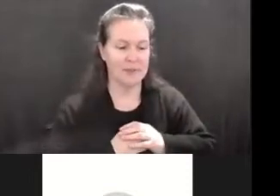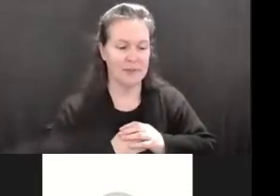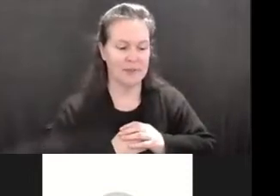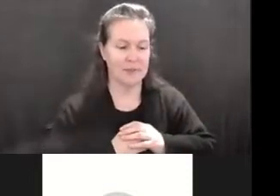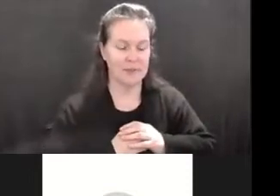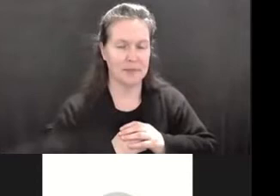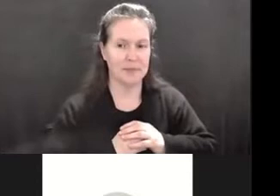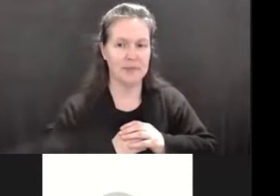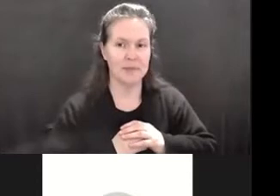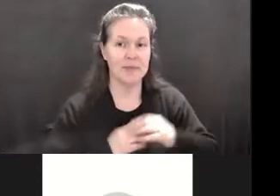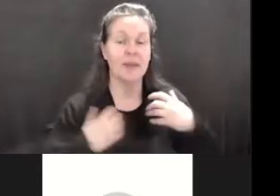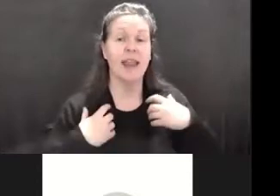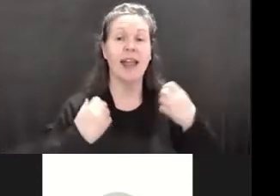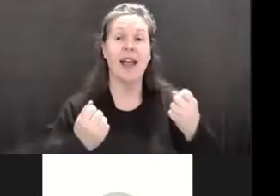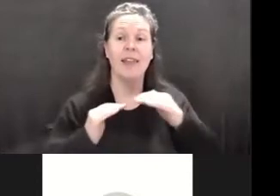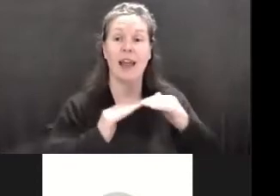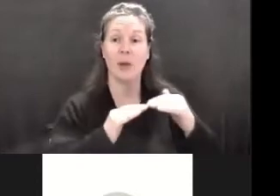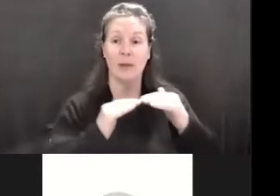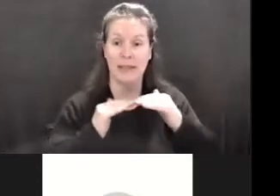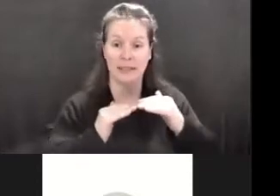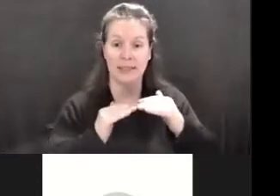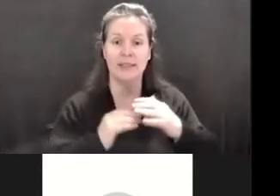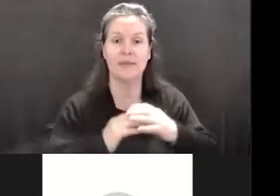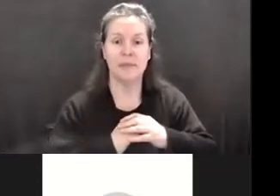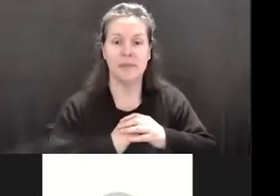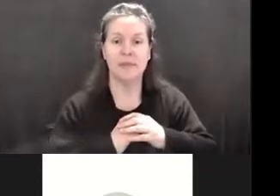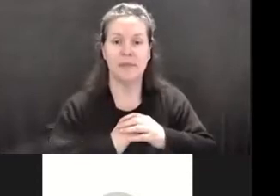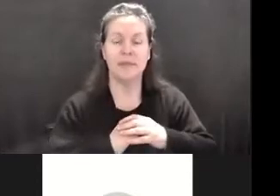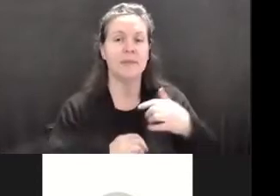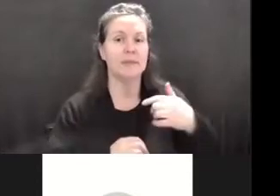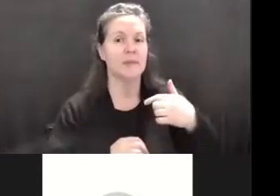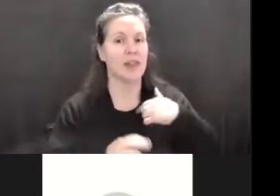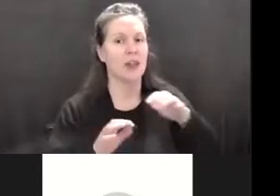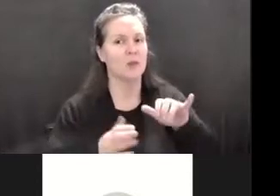So, health equity. I do this quite often and today